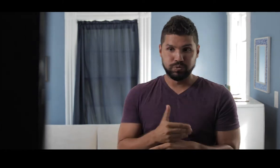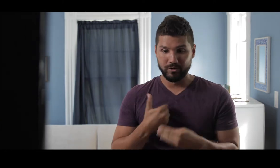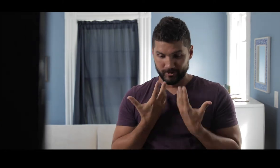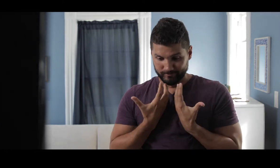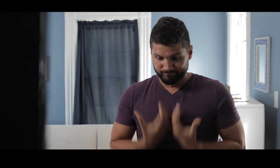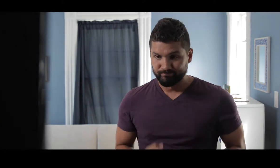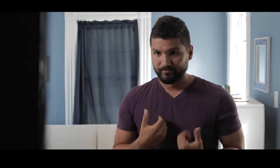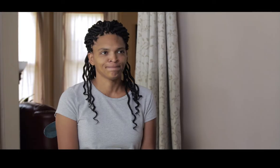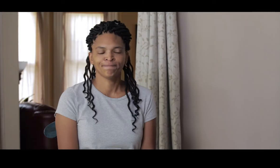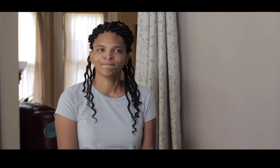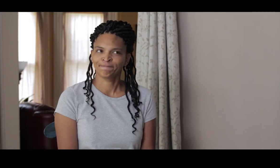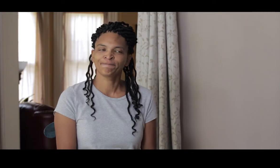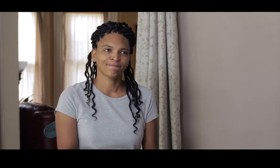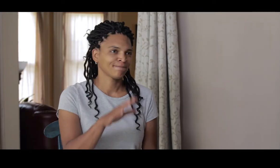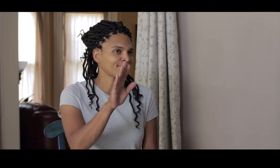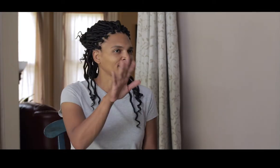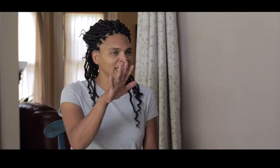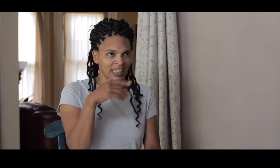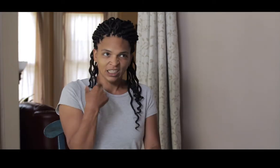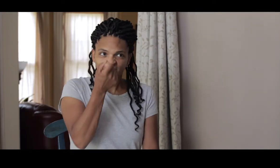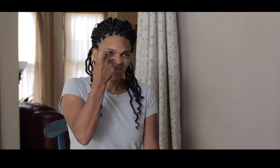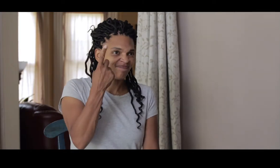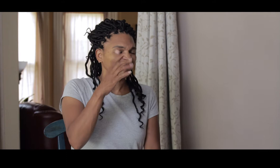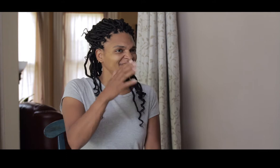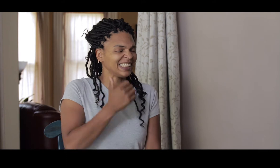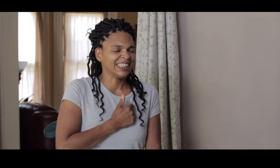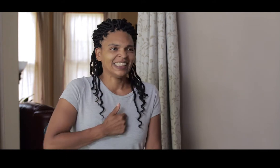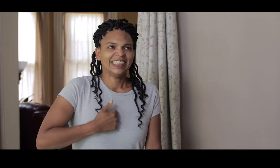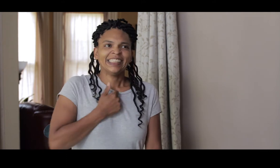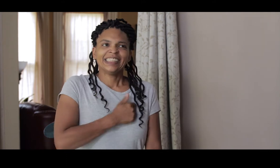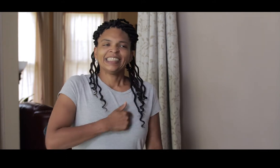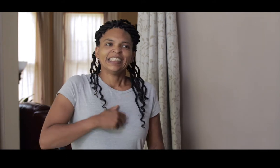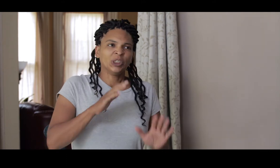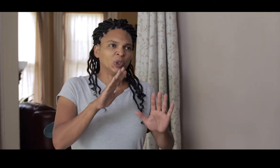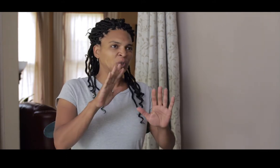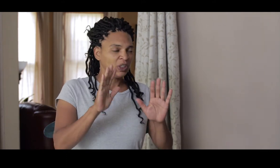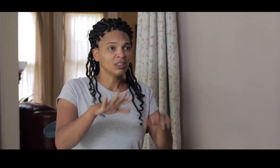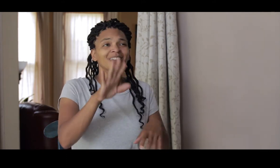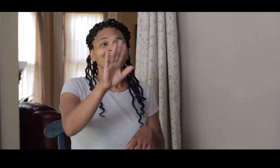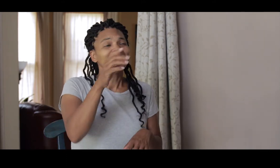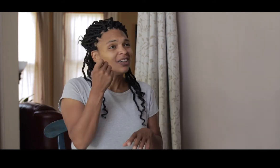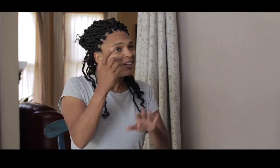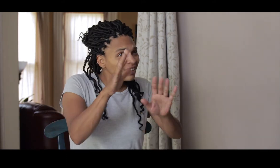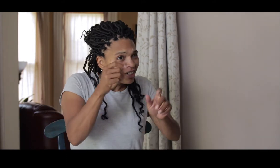I just shut down. Oh sweetie, I’m so sorry. I totally get why you are so upset.